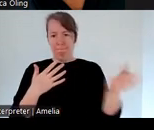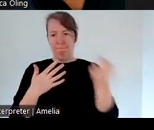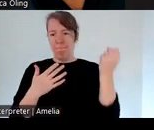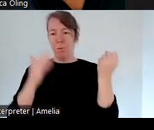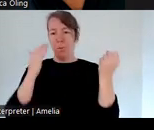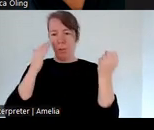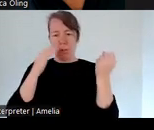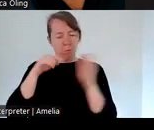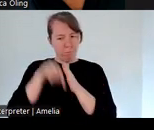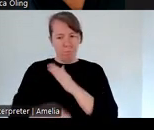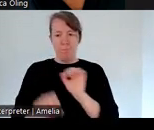Next slide, please.